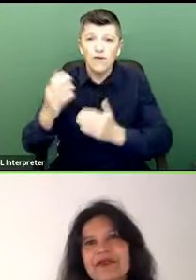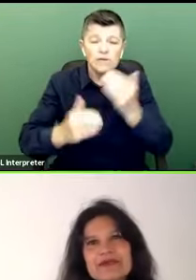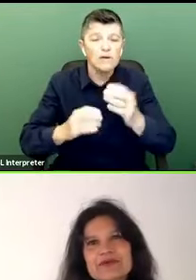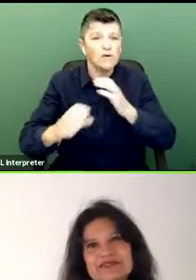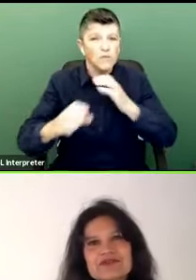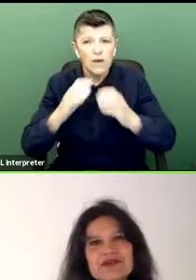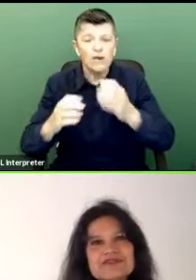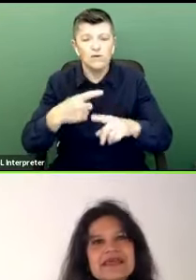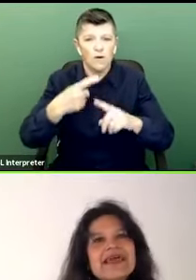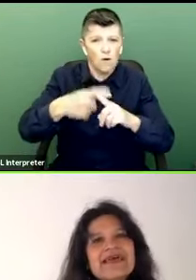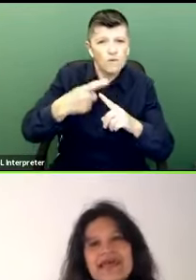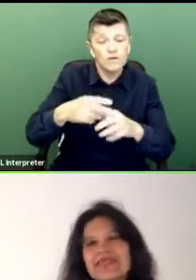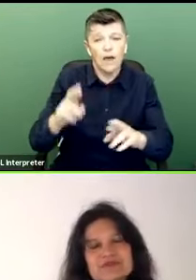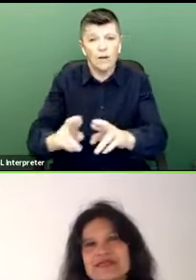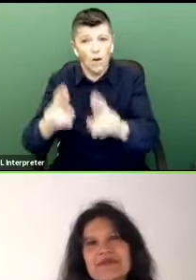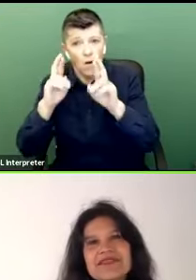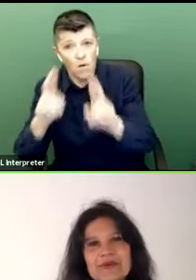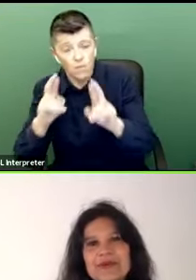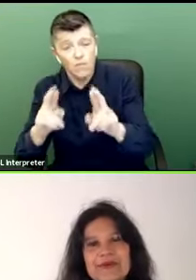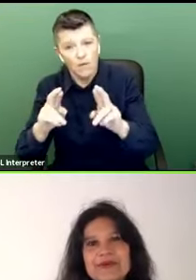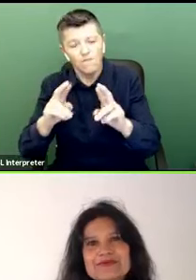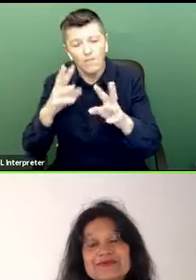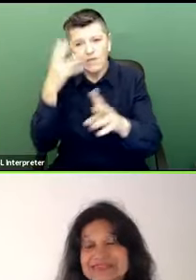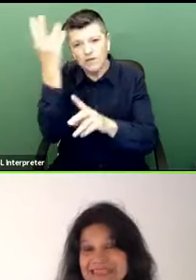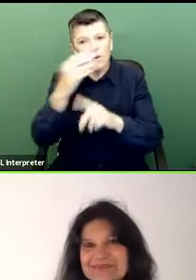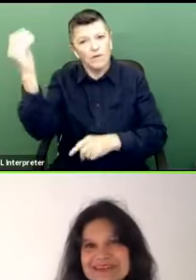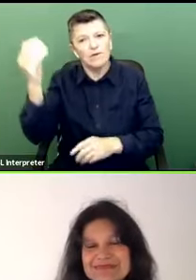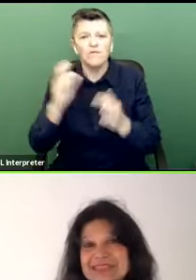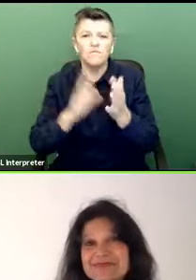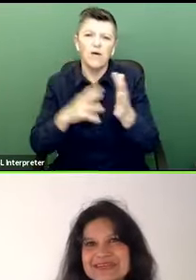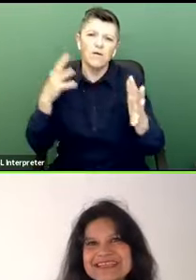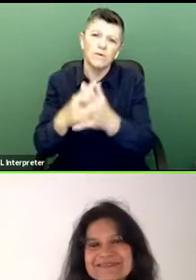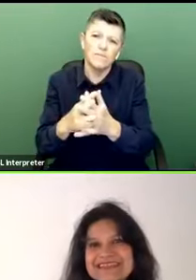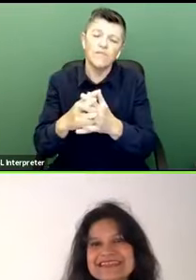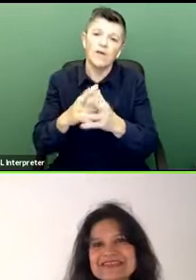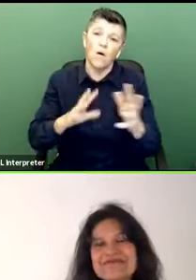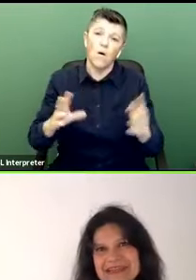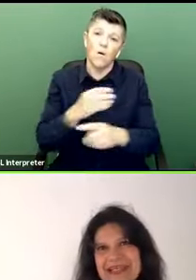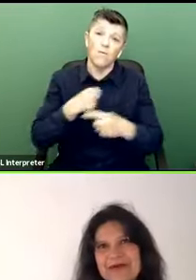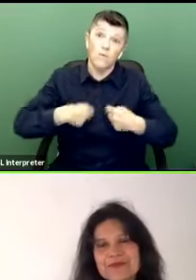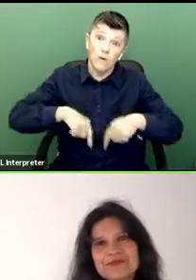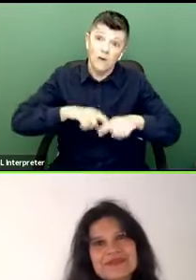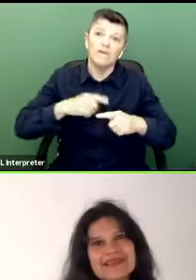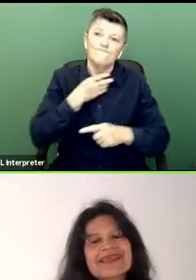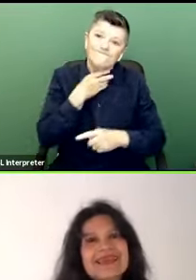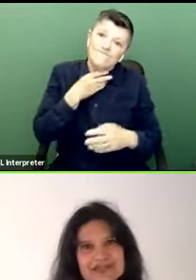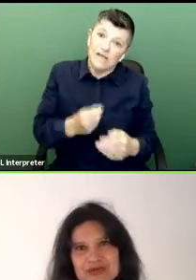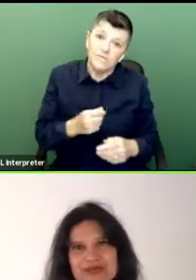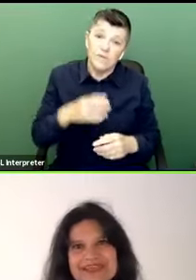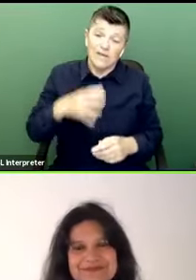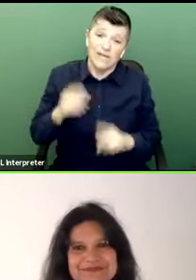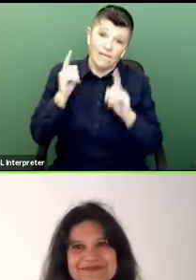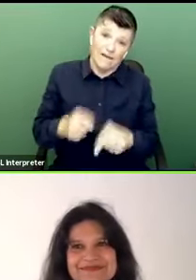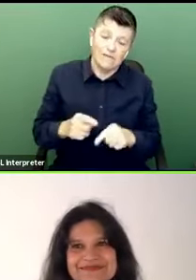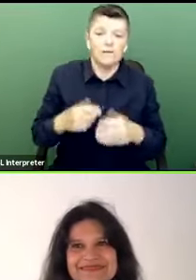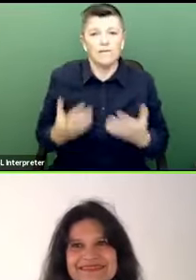forward to. Before handing over to Professor Sen I will give the flaw to Bee Rowlatt who is the